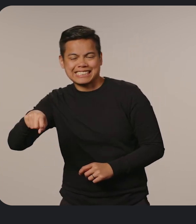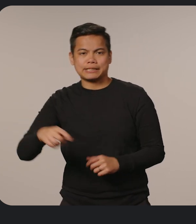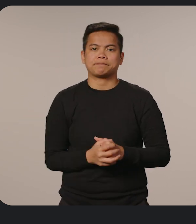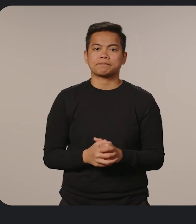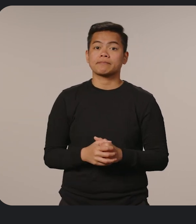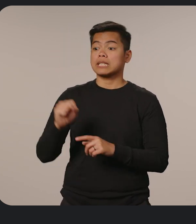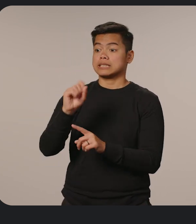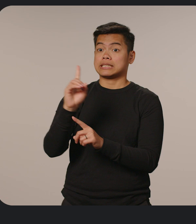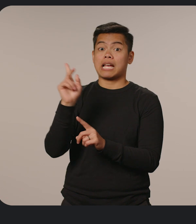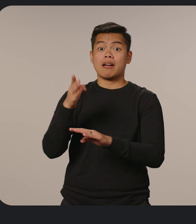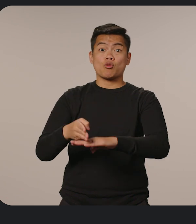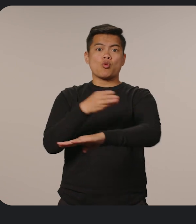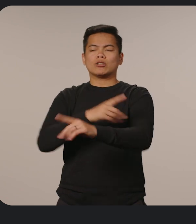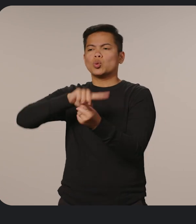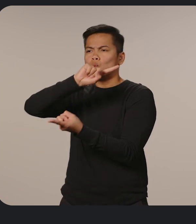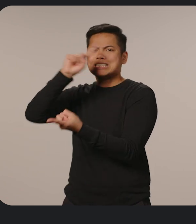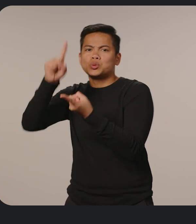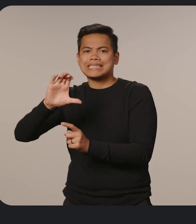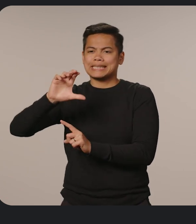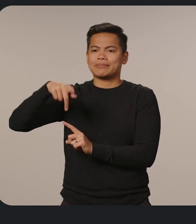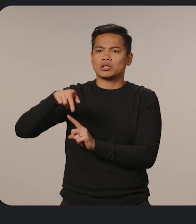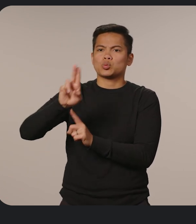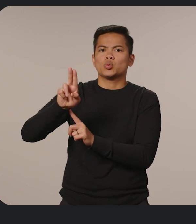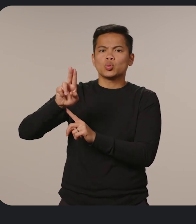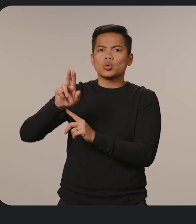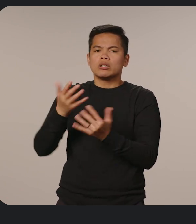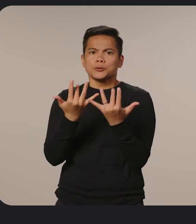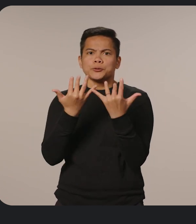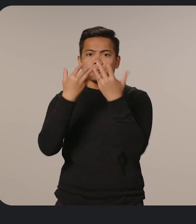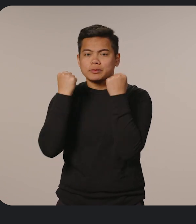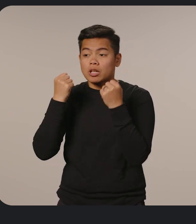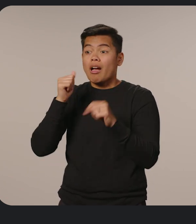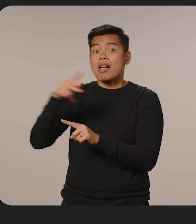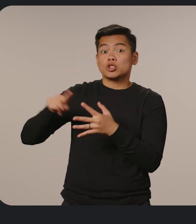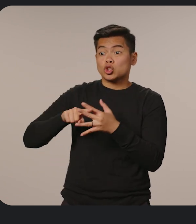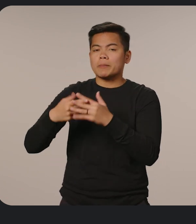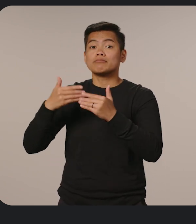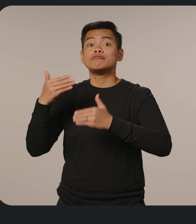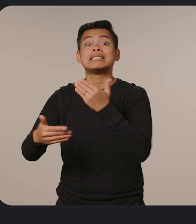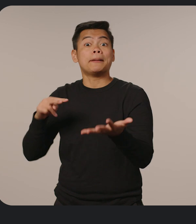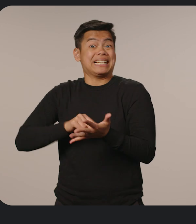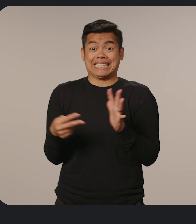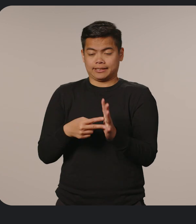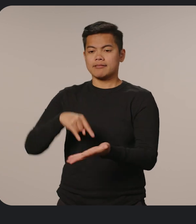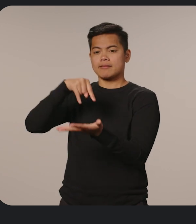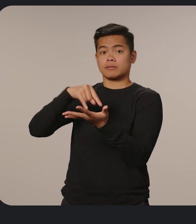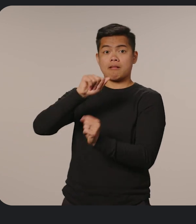these SDK improvements reduce CPU consumption in the app startup process